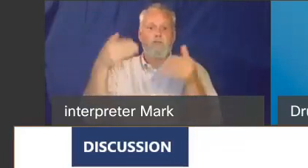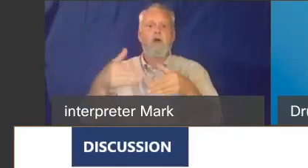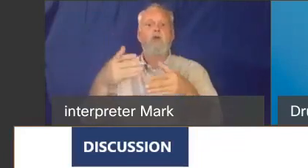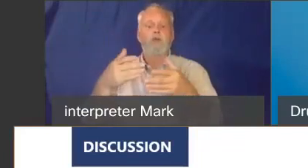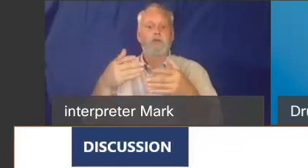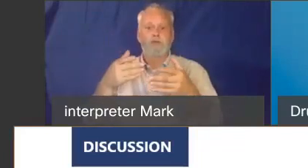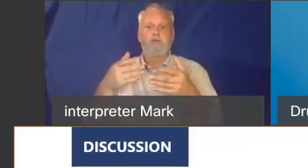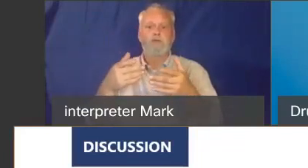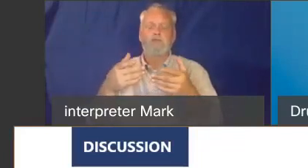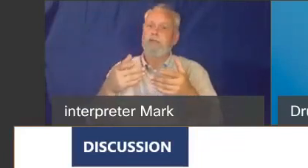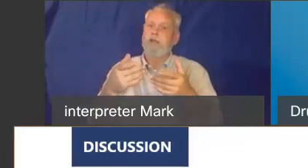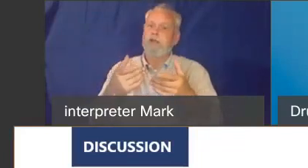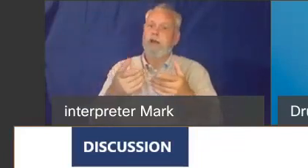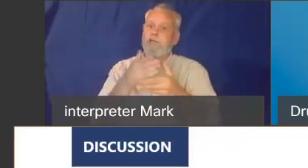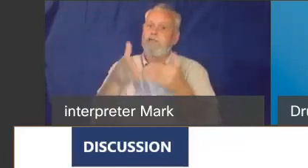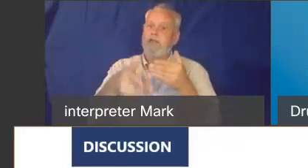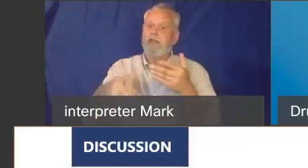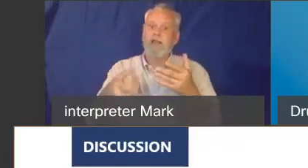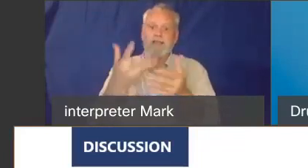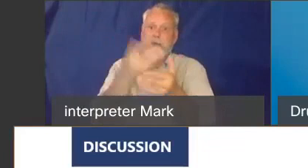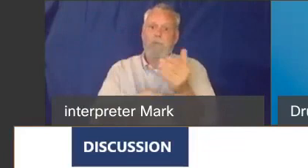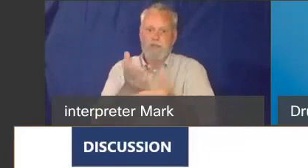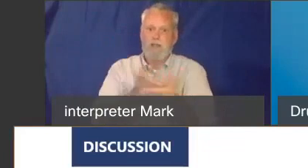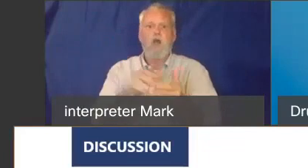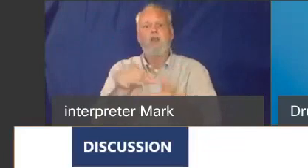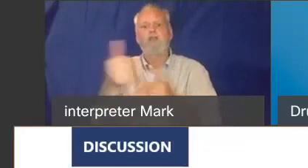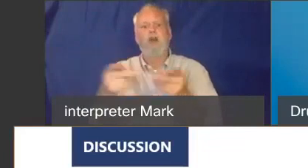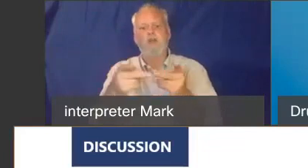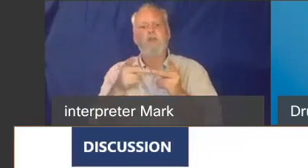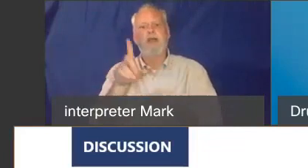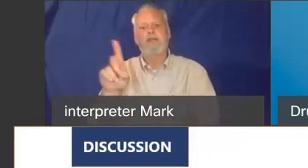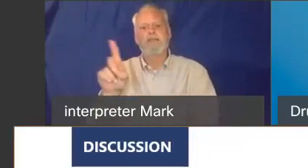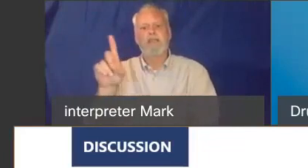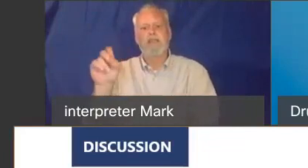And so I think there are other, uh, other venues that that will answer some of those long term questions.